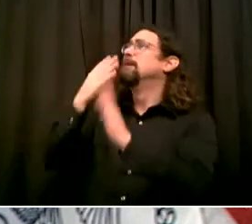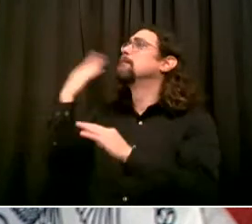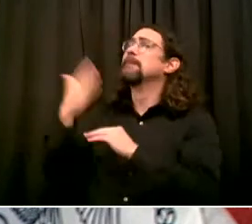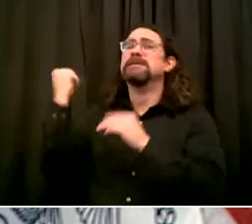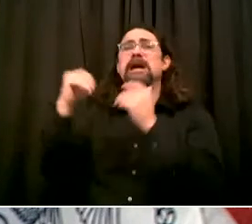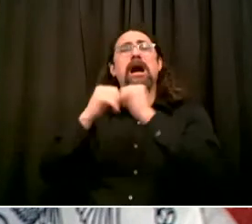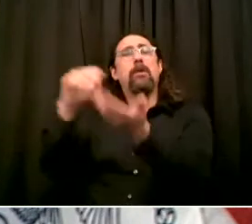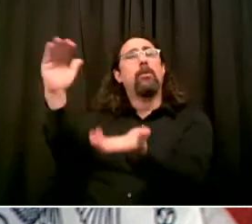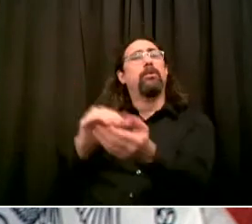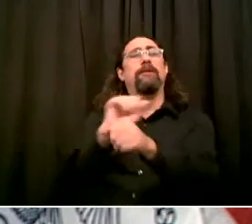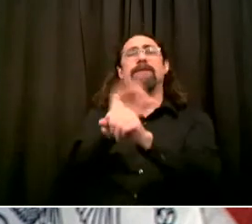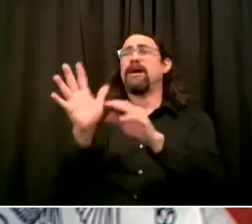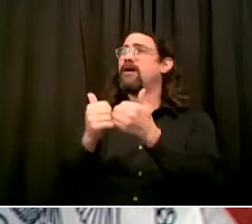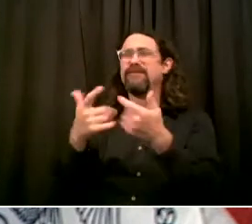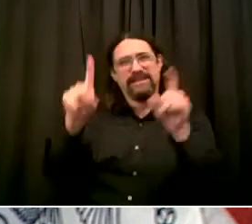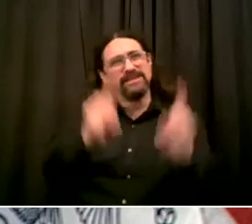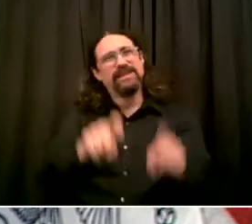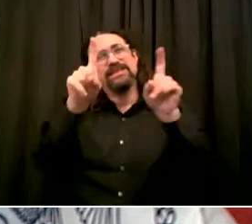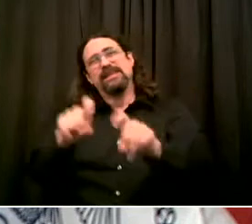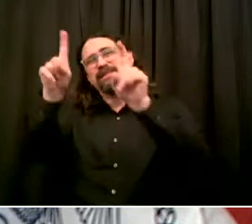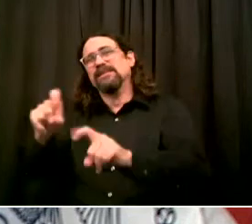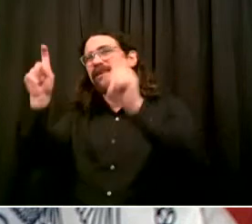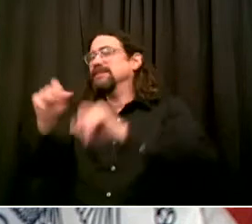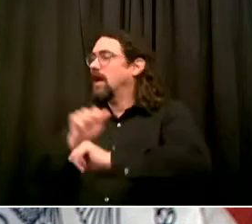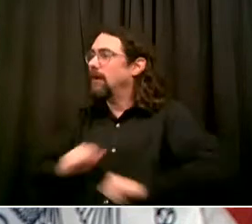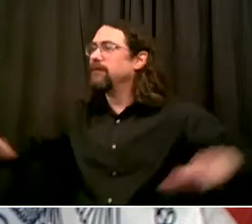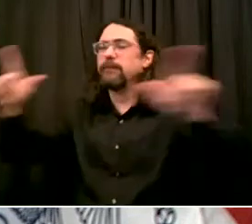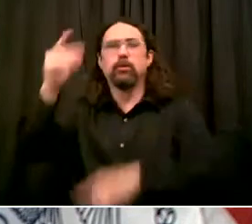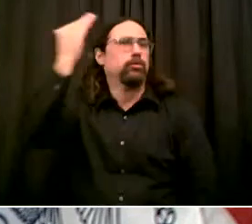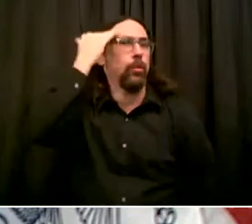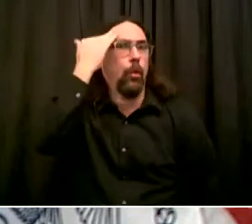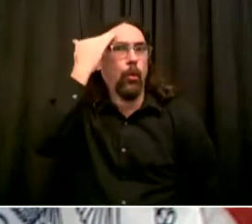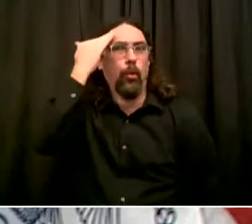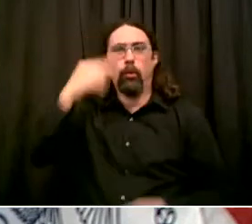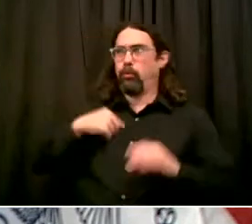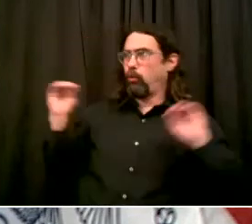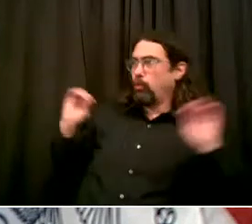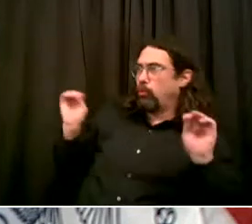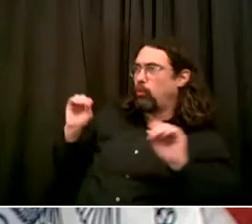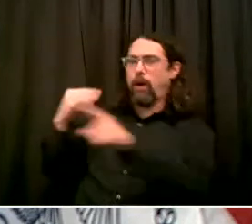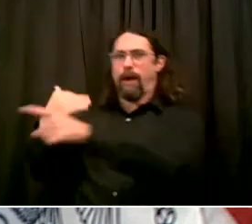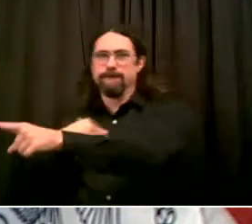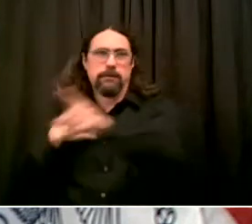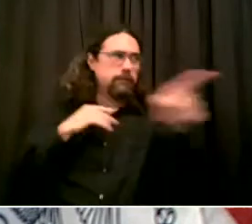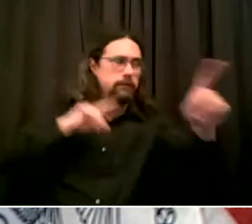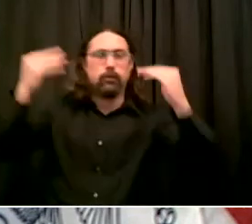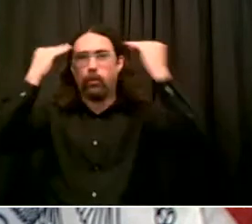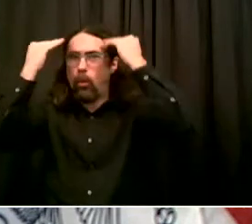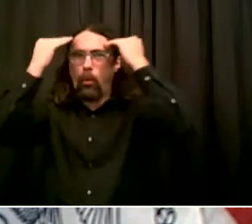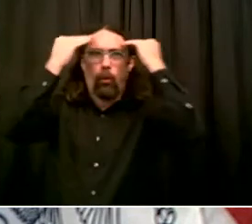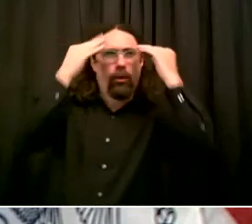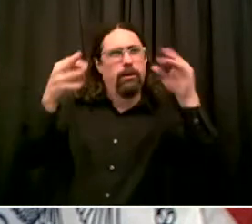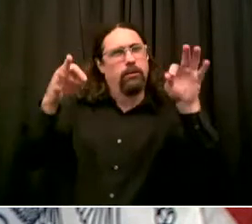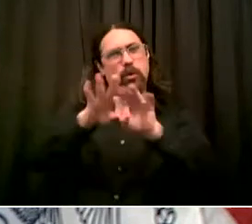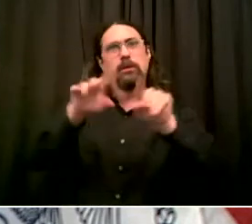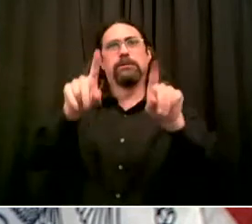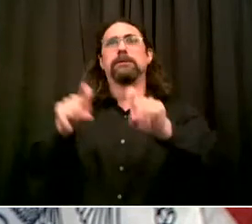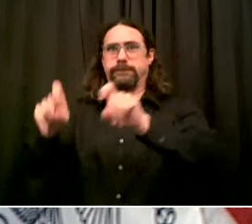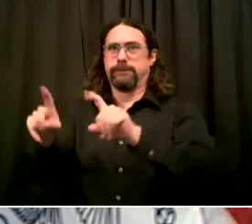QUEENS. MUCH HIGHER LEVELS OO F TESTING. WAI NNT TO THANK EVERYONE INVOLVED TWO THAT. ON YOUUSR EECONDD QUESTION THERE, FIRST OF ALL, MME